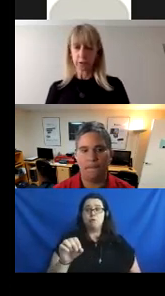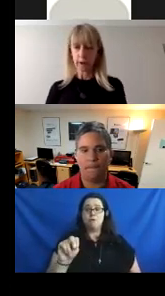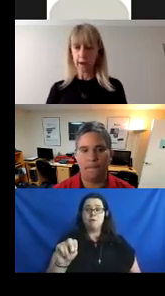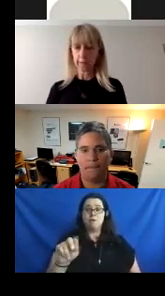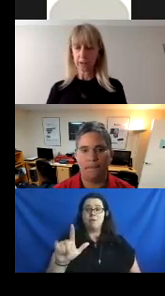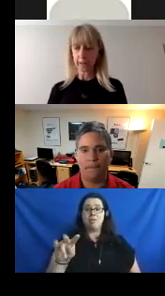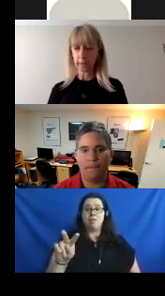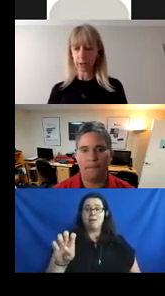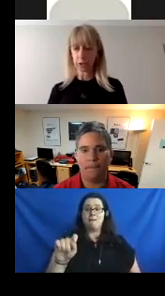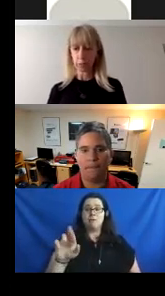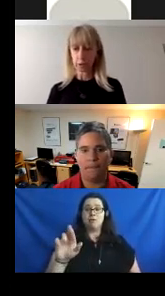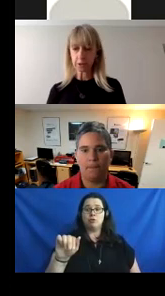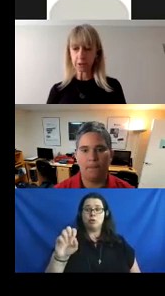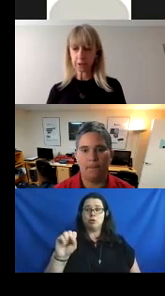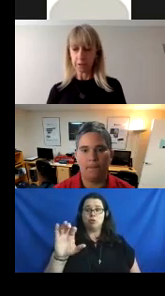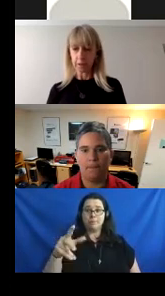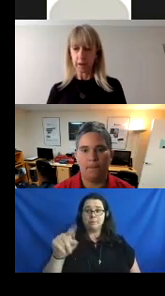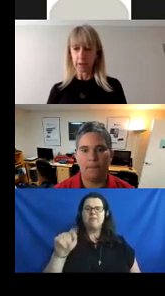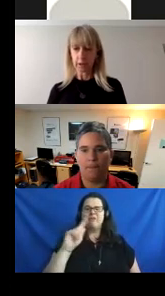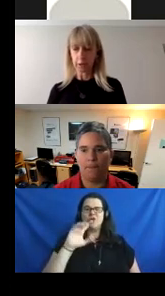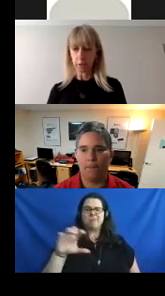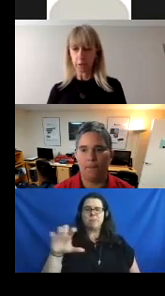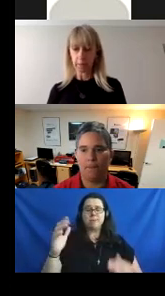WE ALSO HAVE SIGN LANGUAGE INTERPRETERS, SO YOU ARE